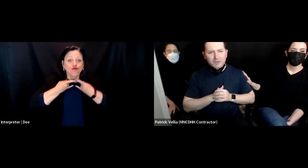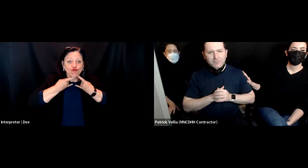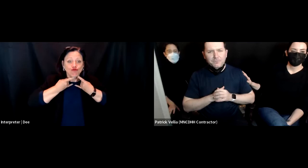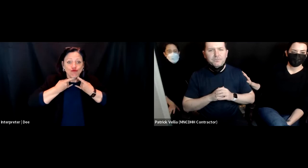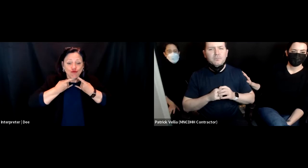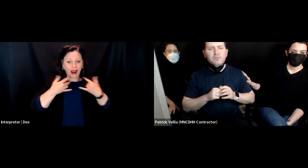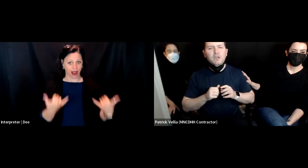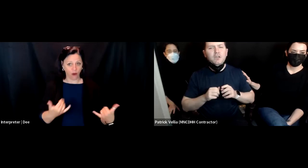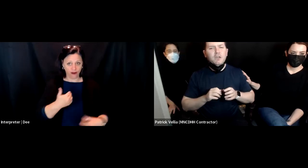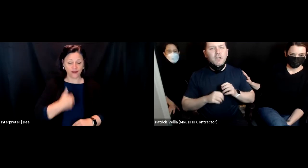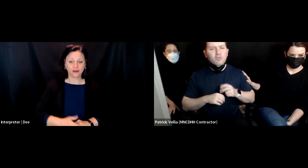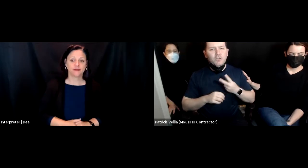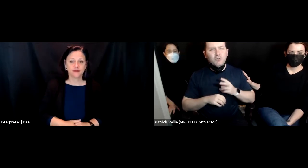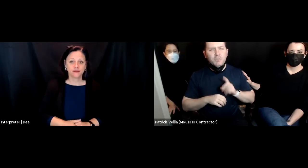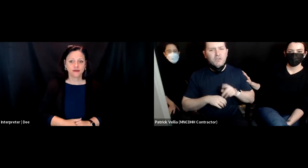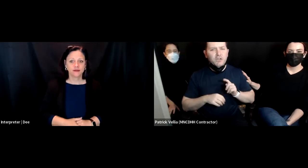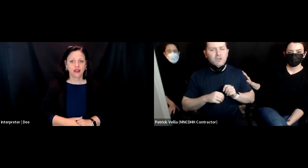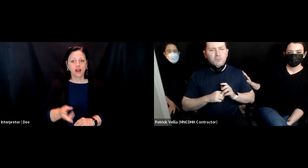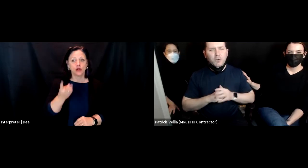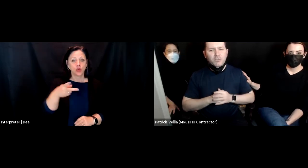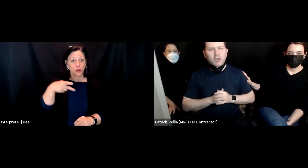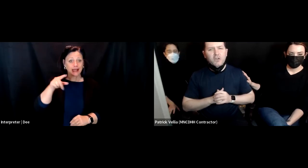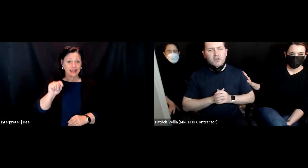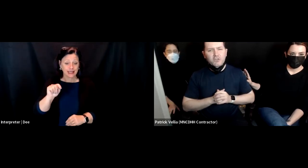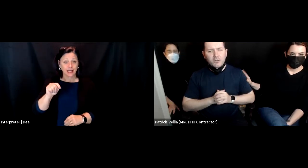I don't have much of a beard.